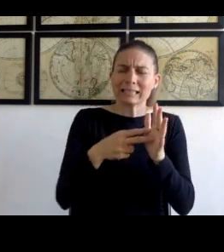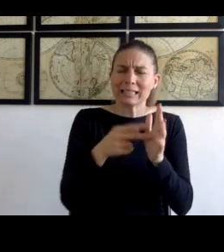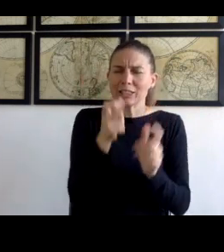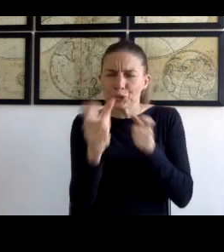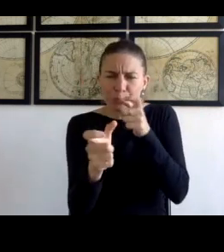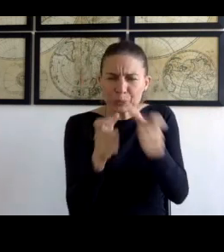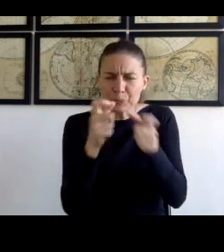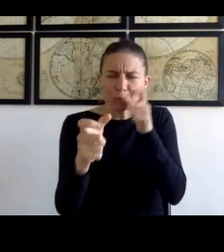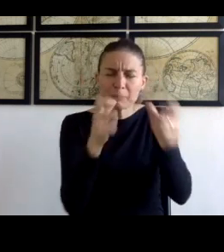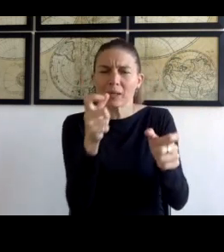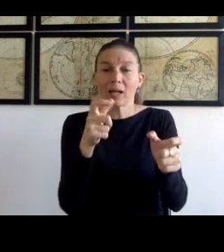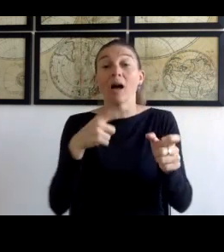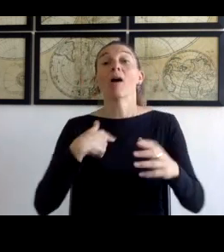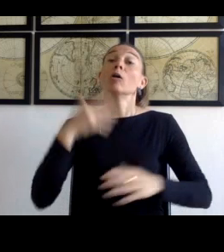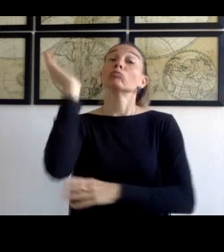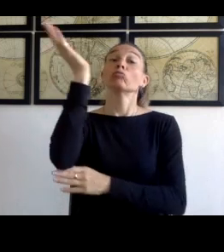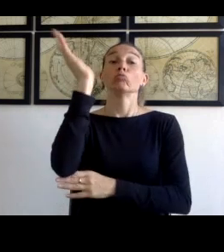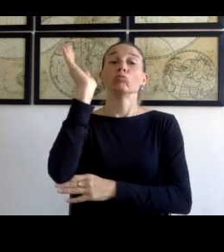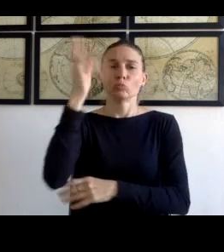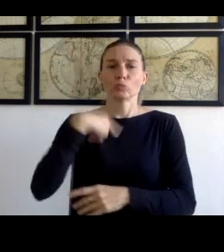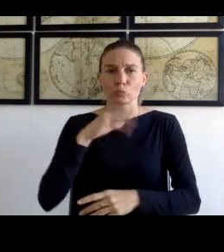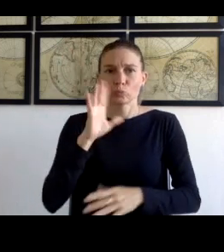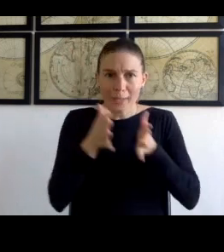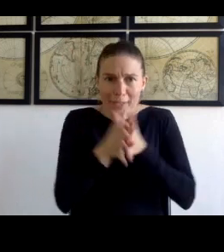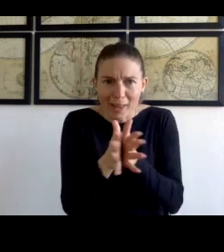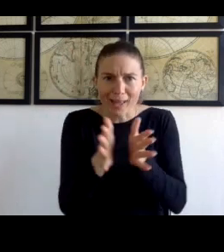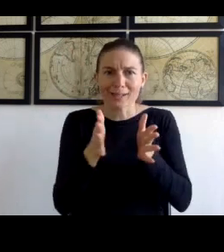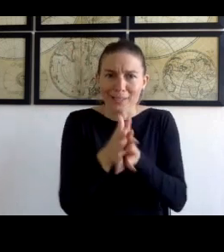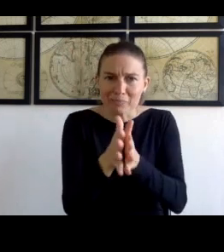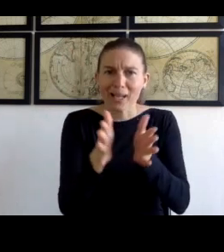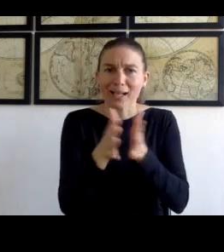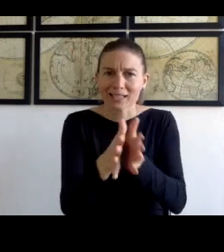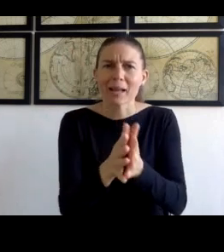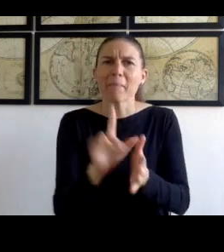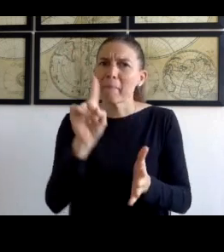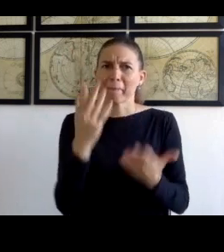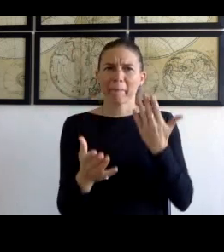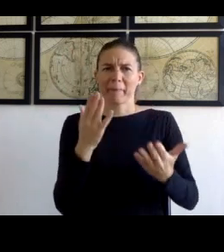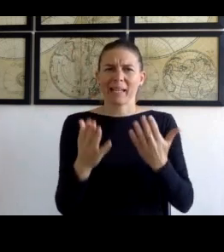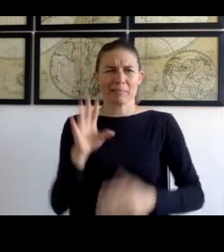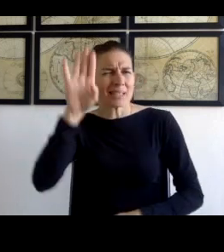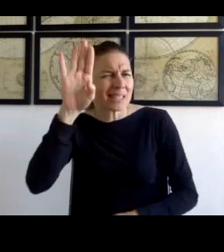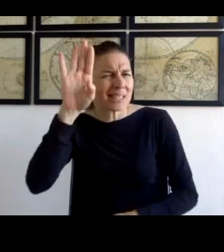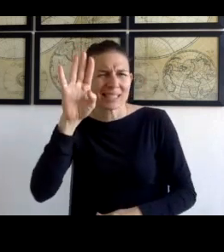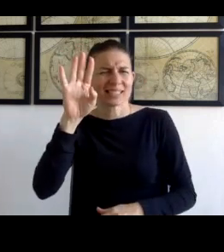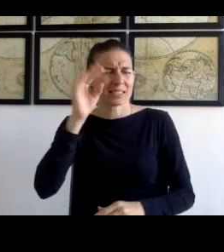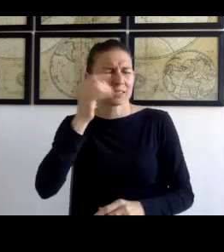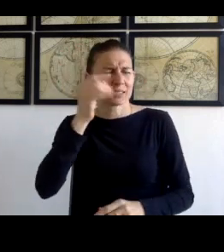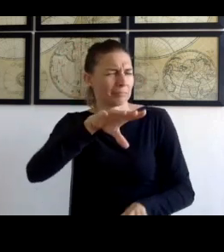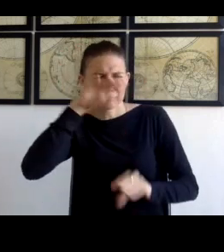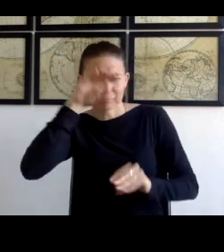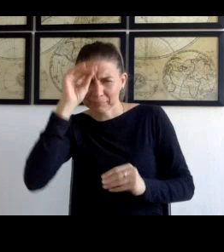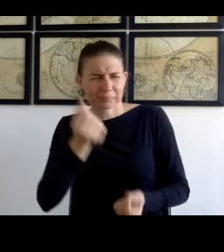in an easy to understand way as possible. But if you still didn't understand or we forget to explain something,